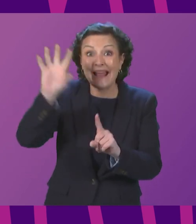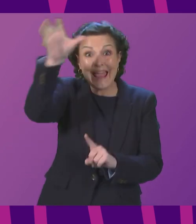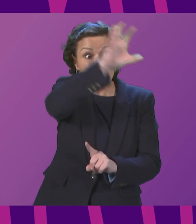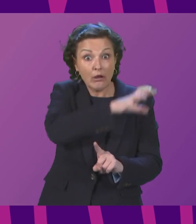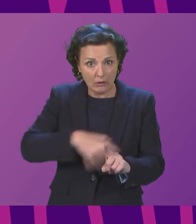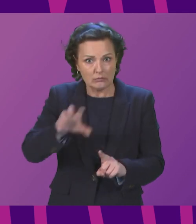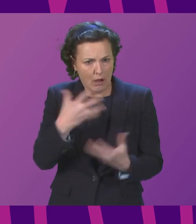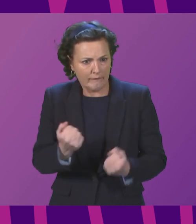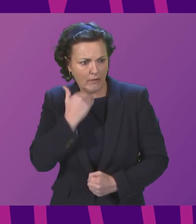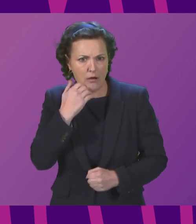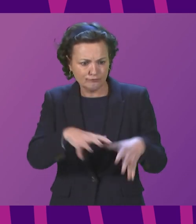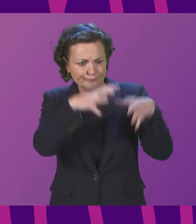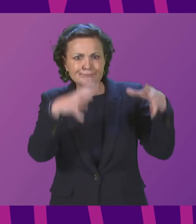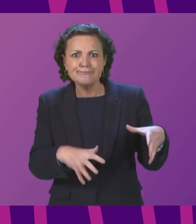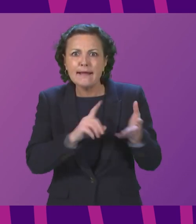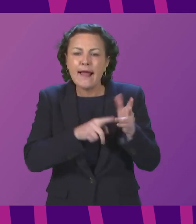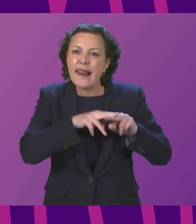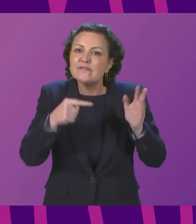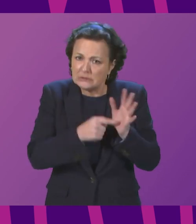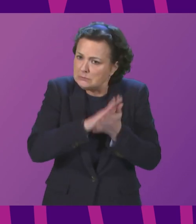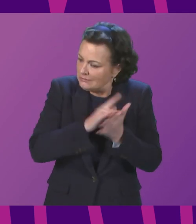in protecting others by testing at home?